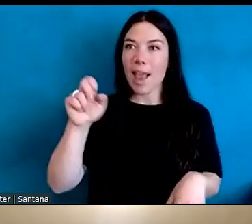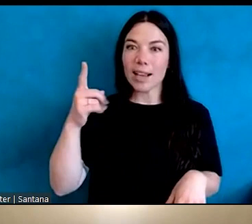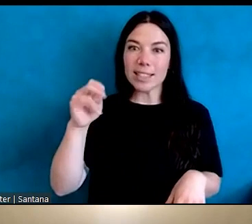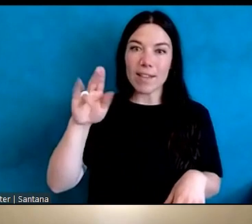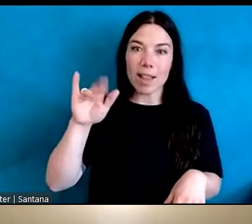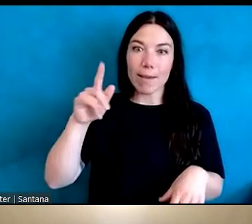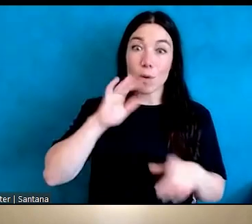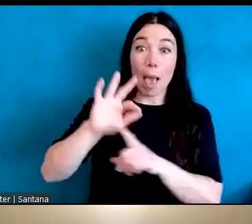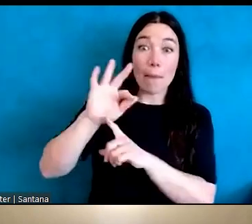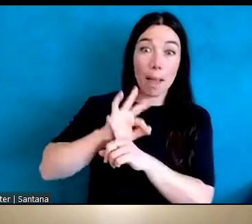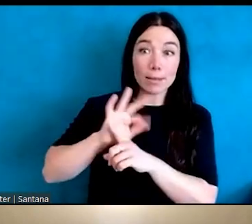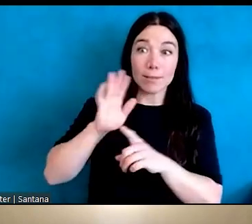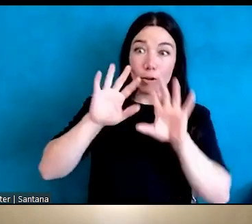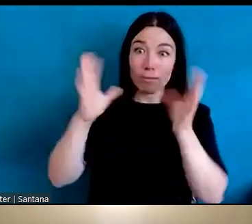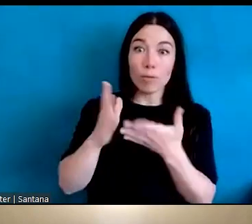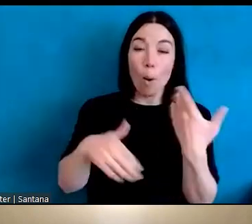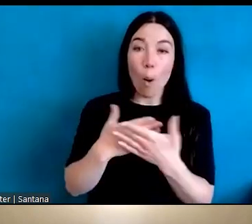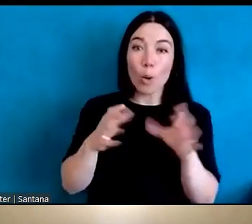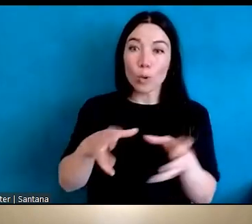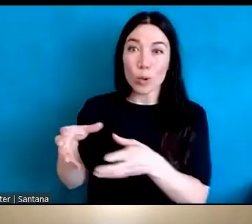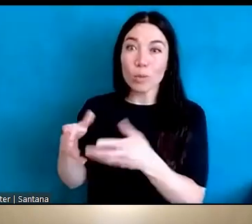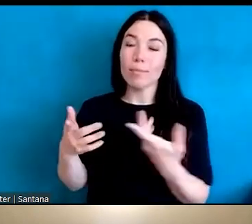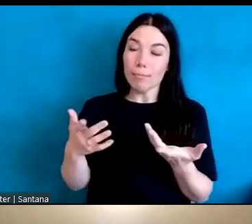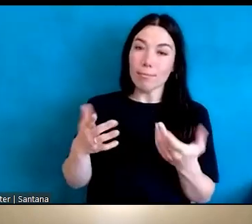vocabulary size six months later when they were 15 months.